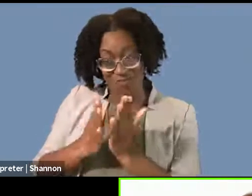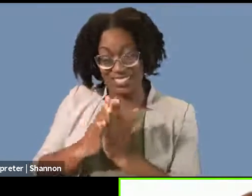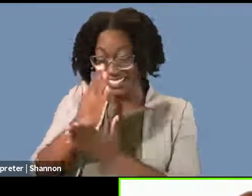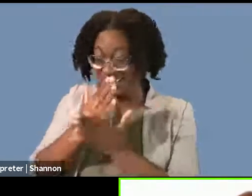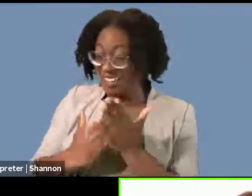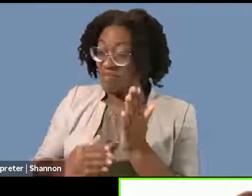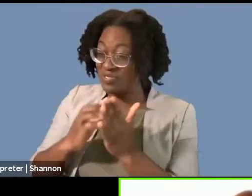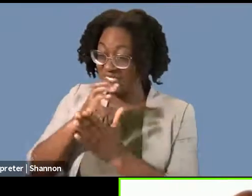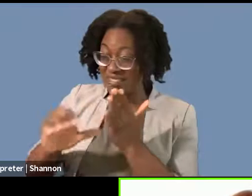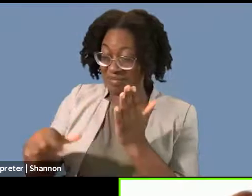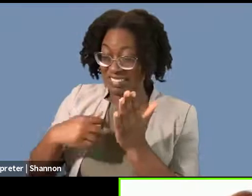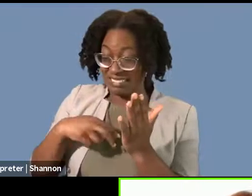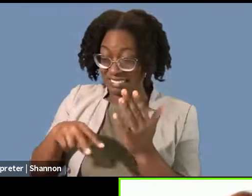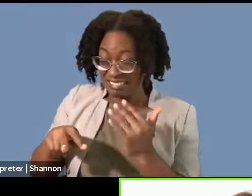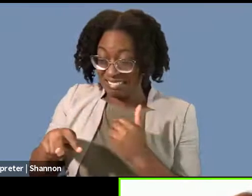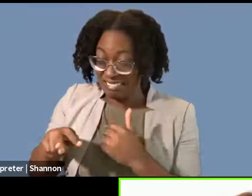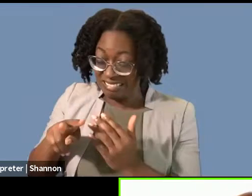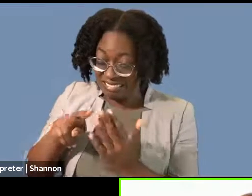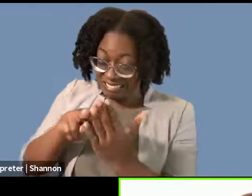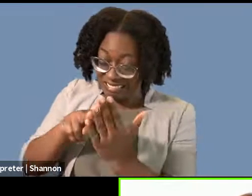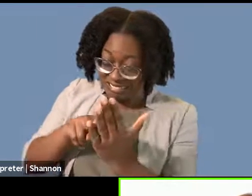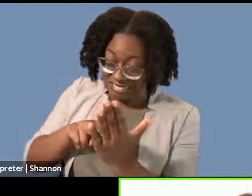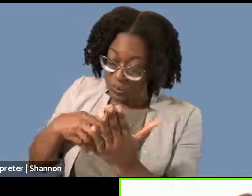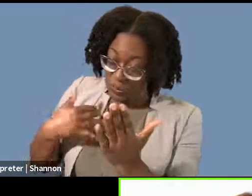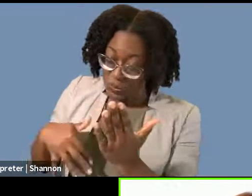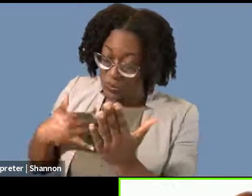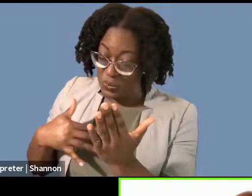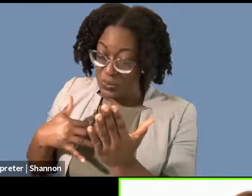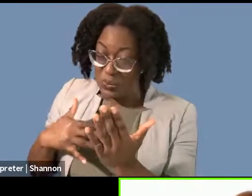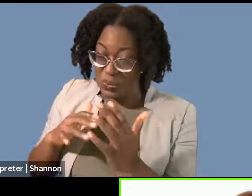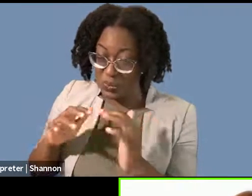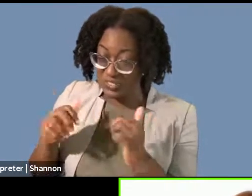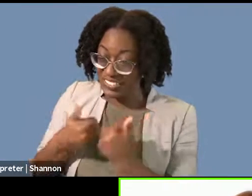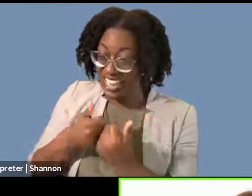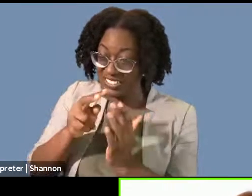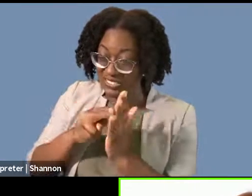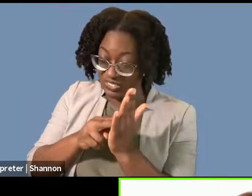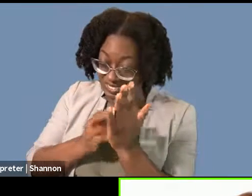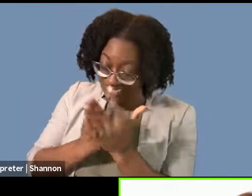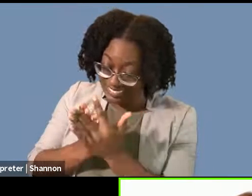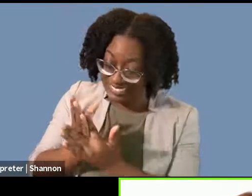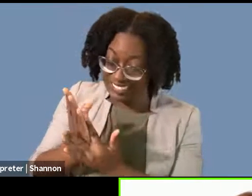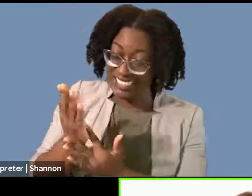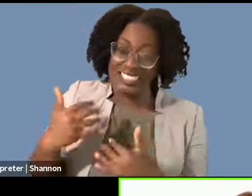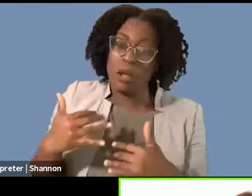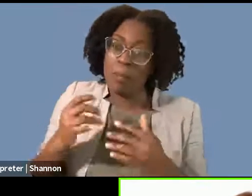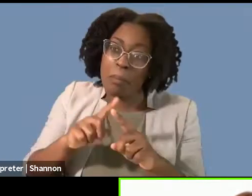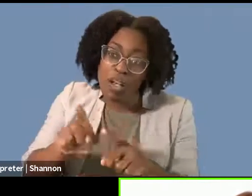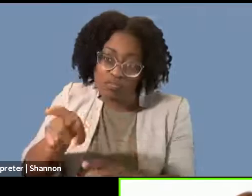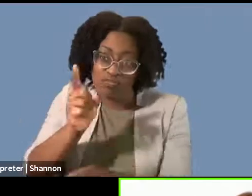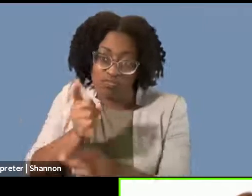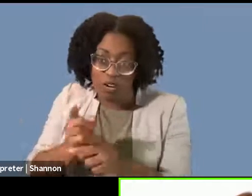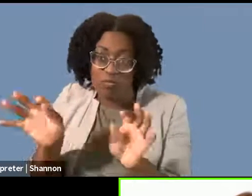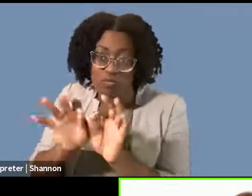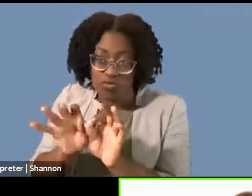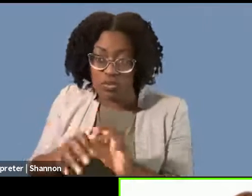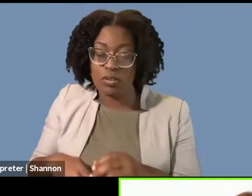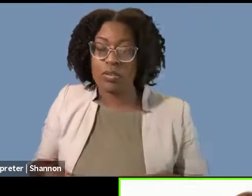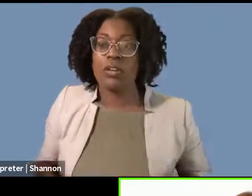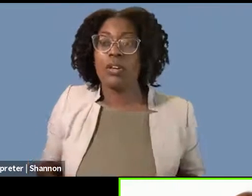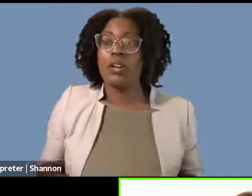but important. Important. So, you become vulnerable, become grounded in who you have,